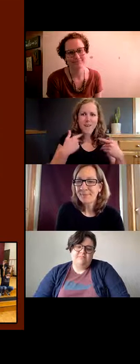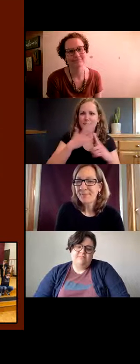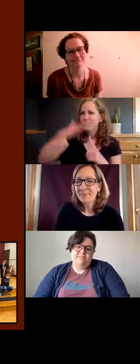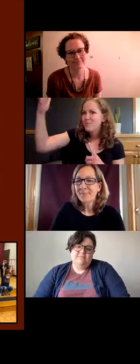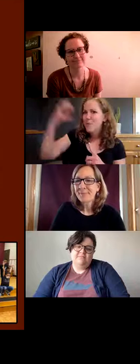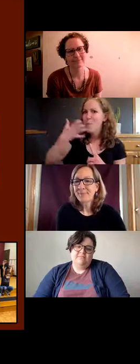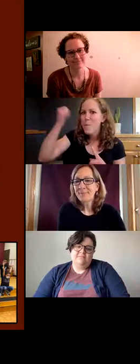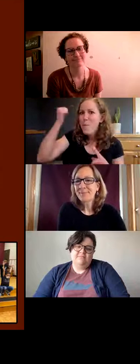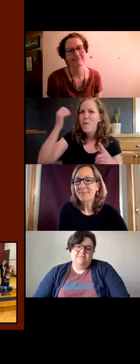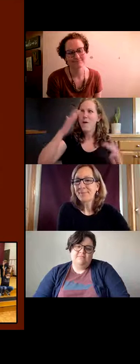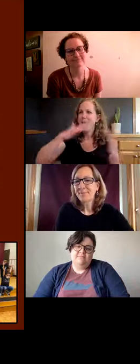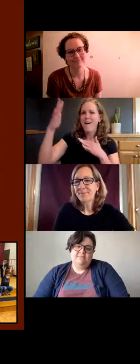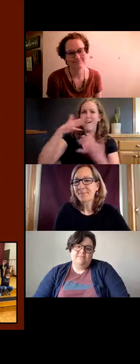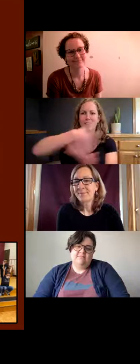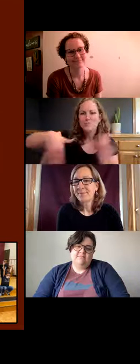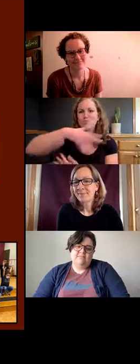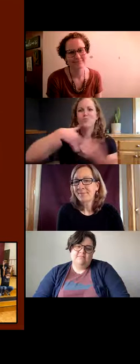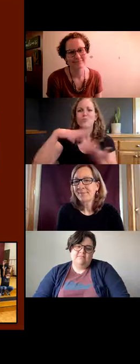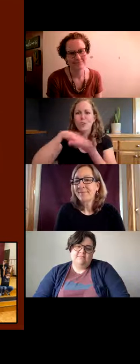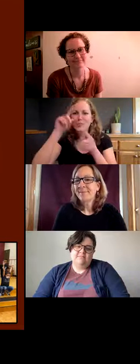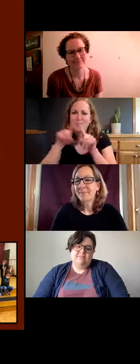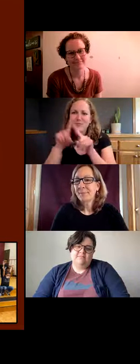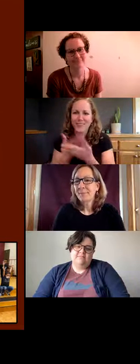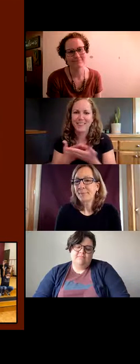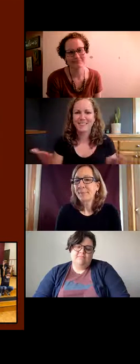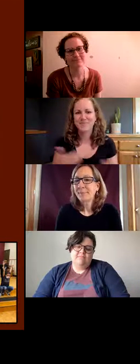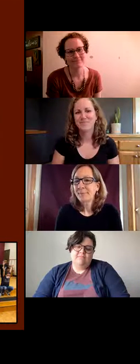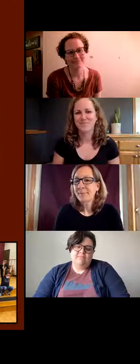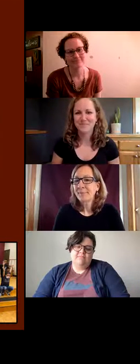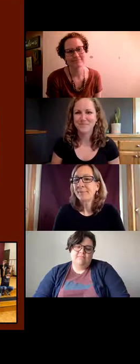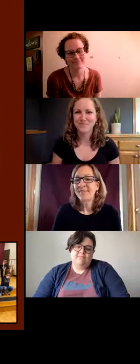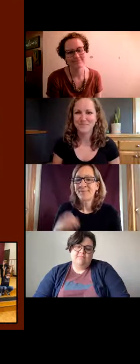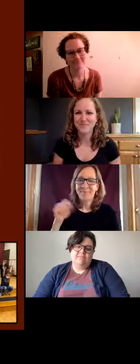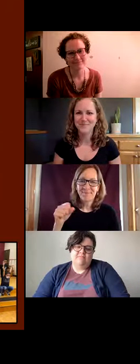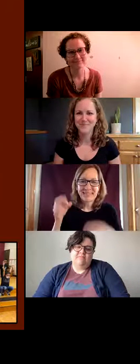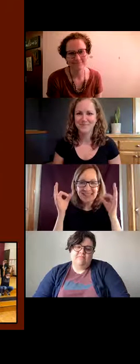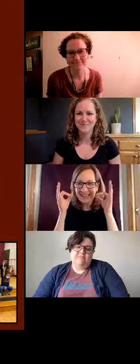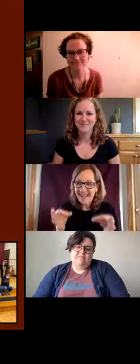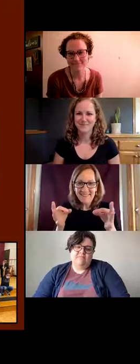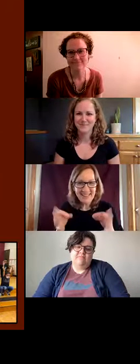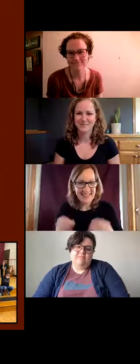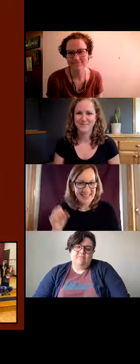camaraderie of getting together from the littles all the way up to age 21. Those are great aspects of our school.